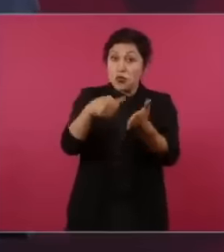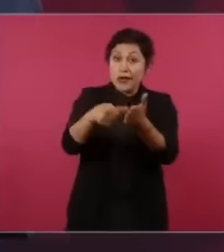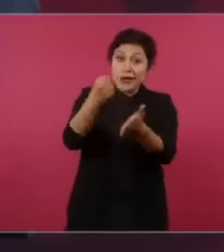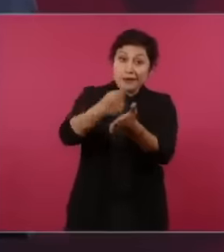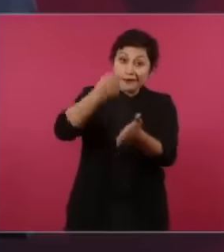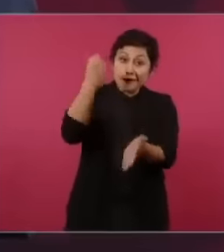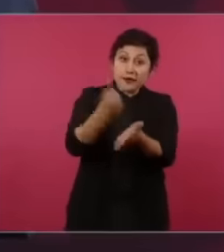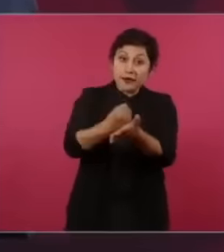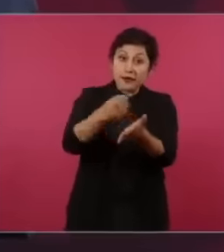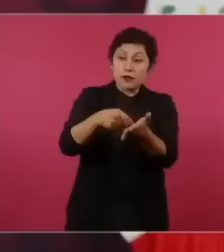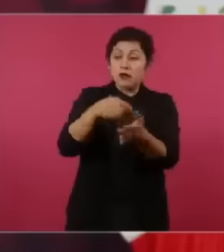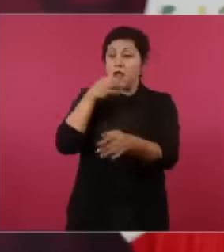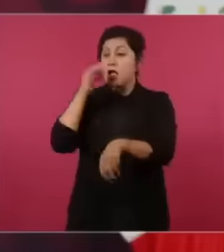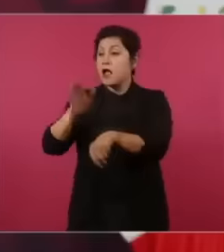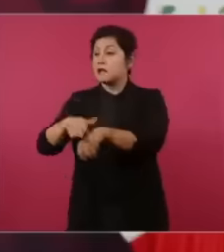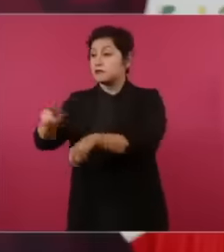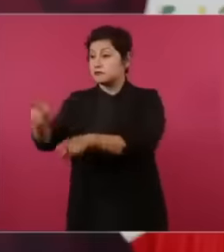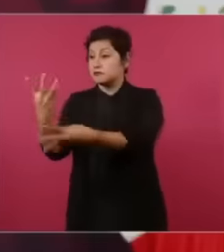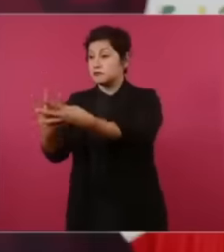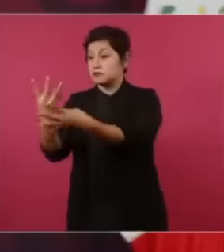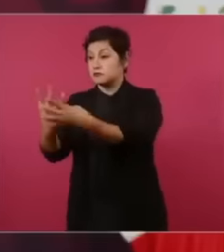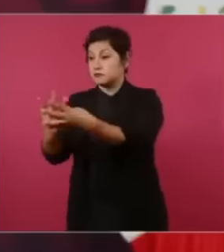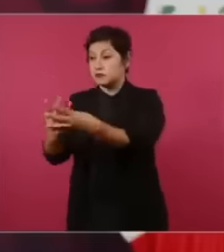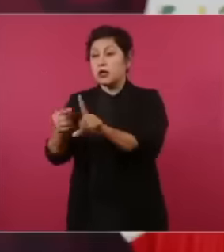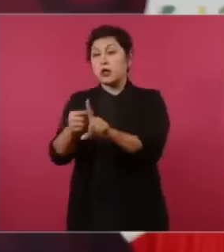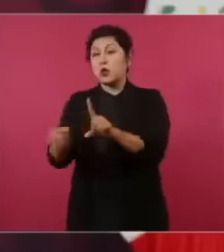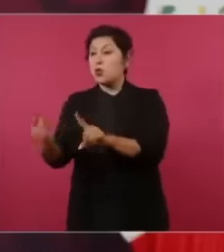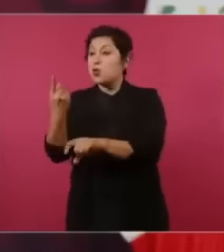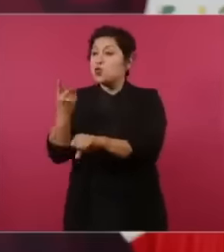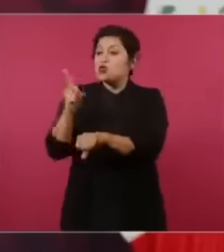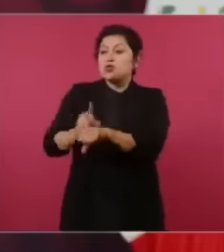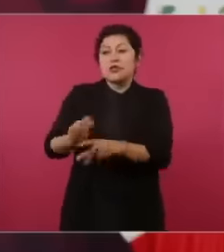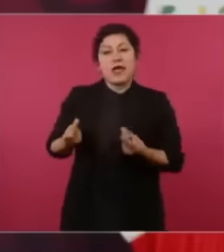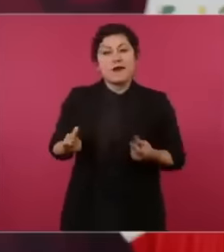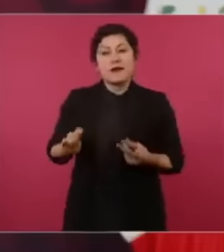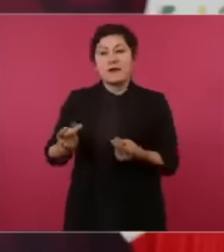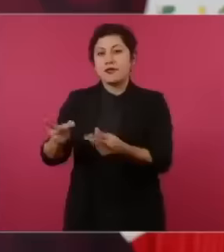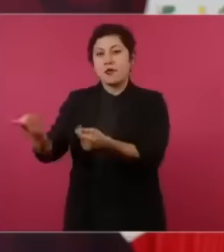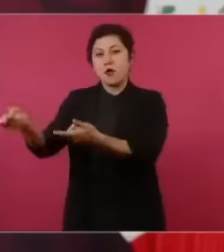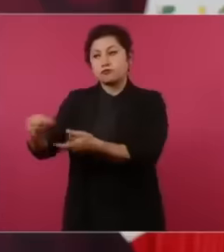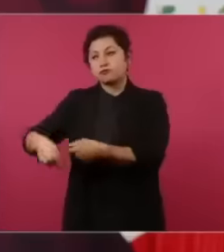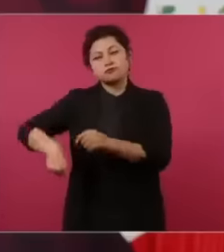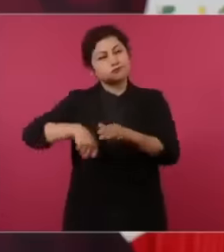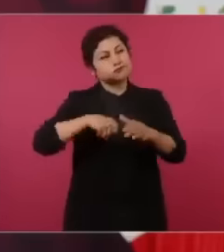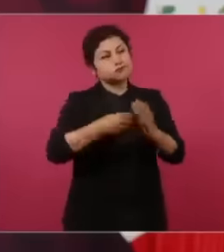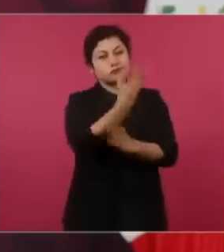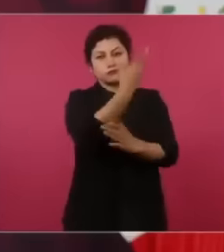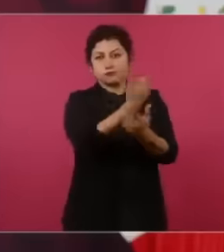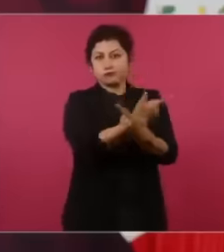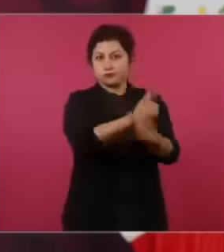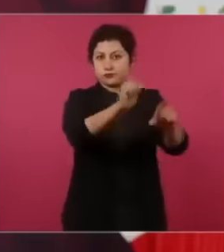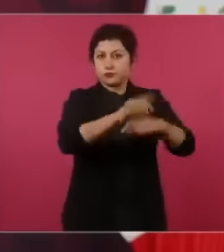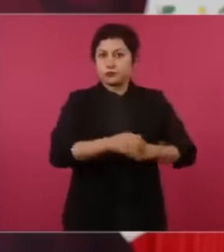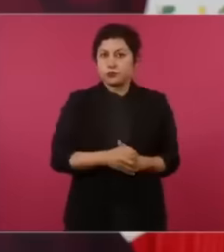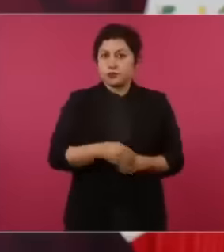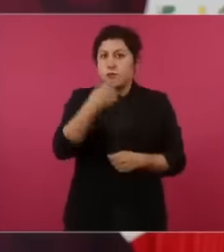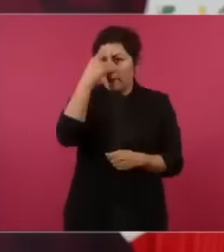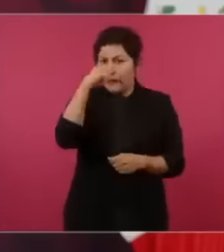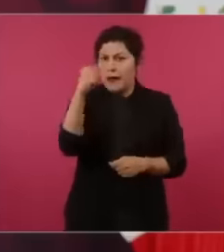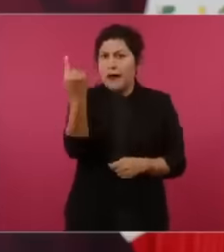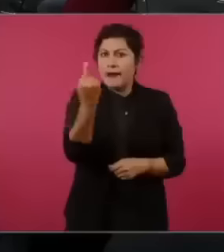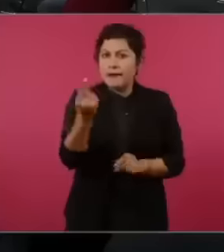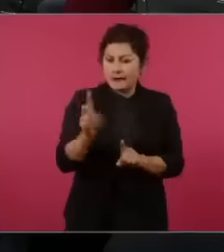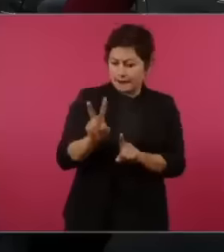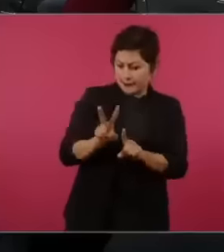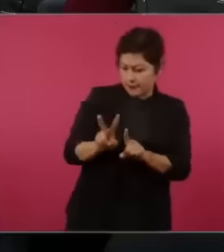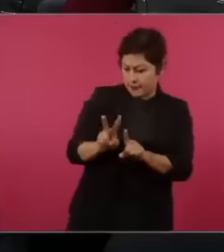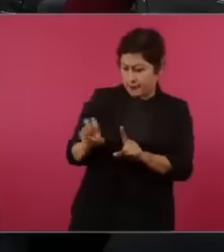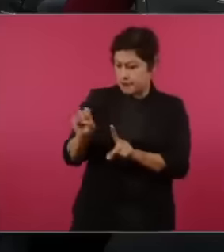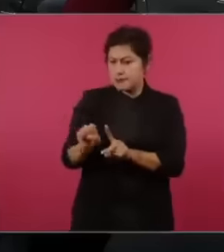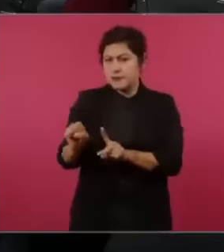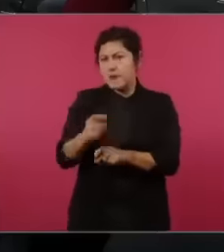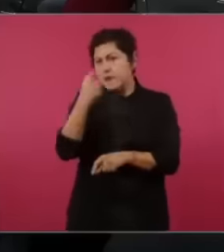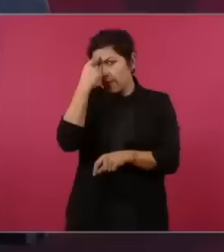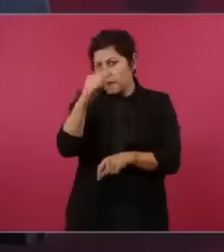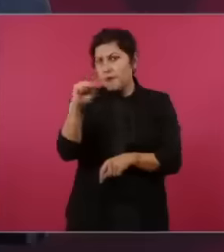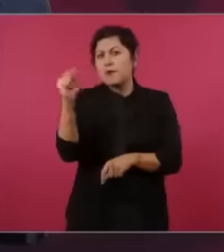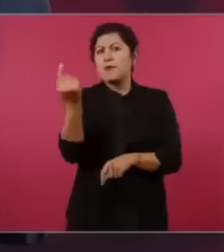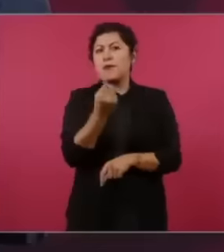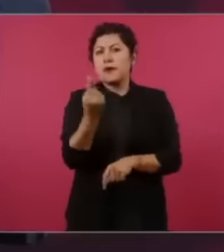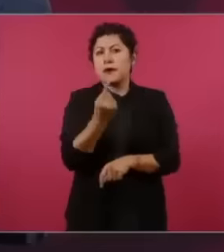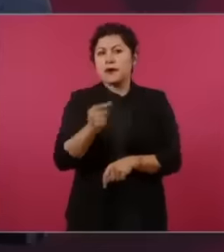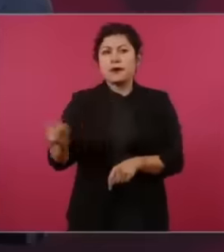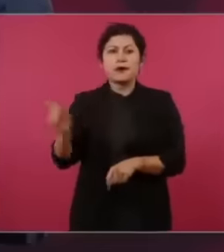release them so that they cannot investigate if there are arrest warrants in any